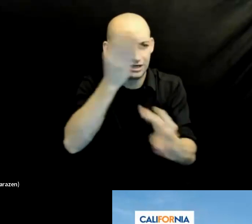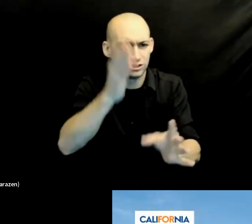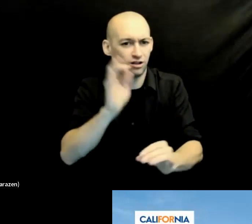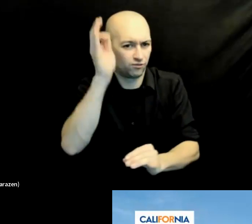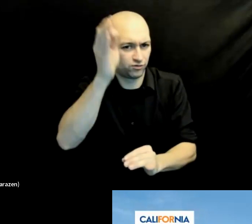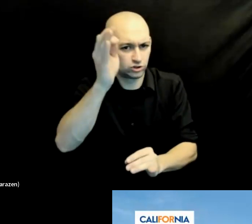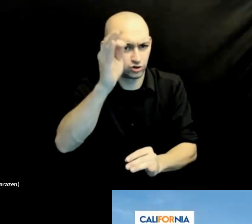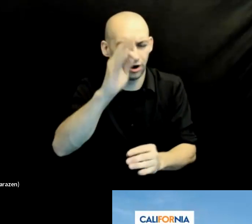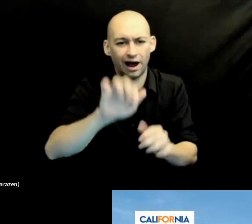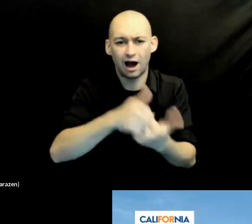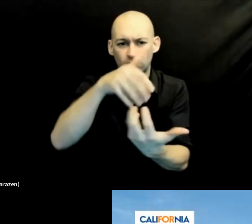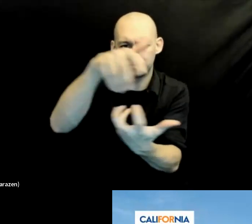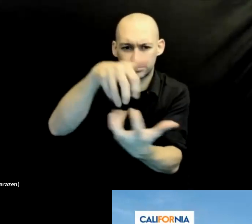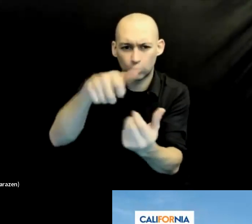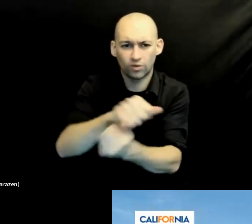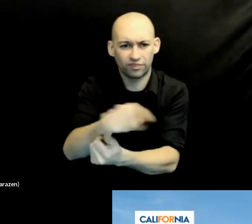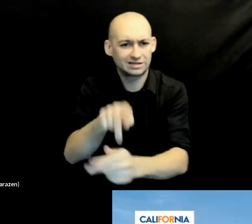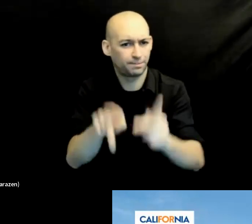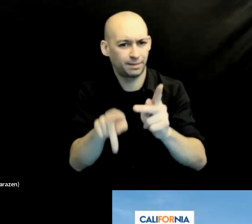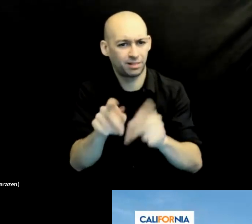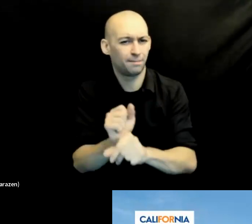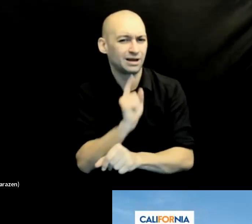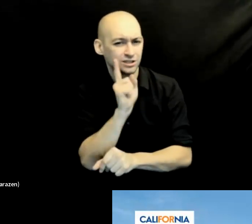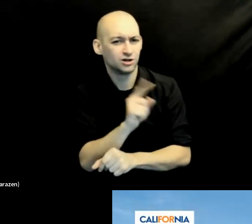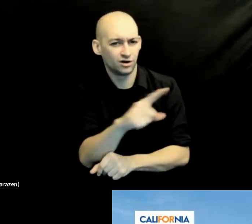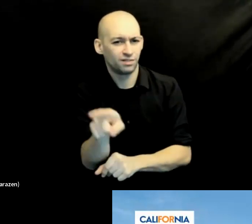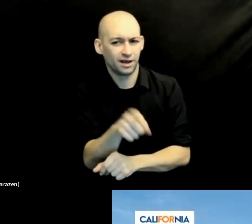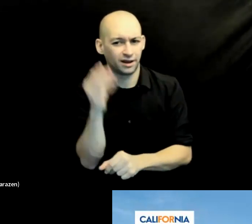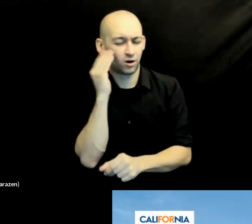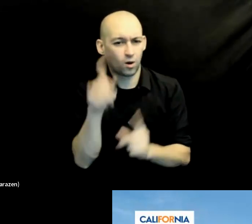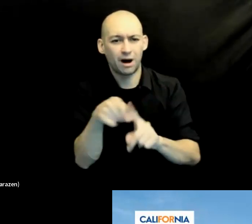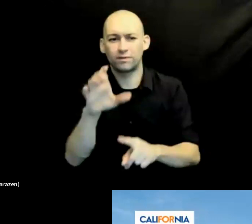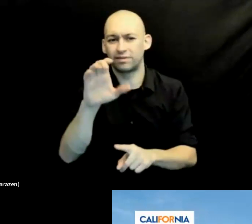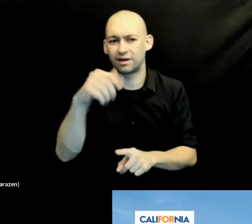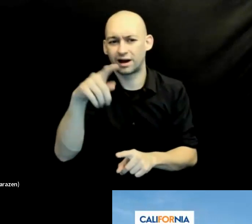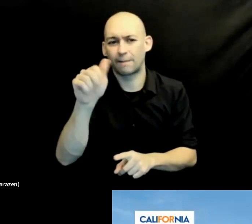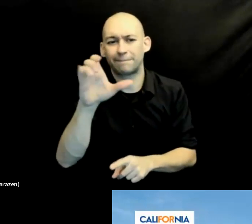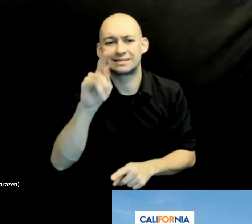make sure those folks are aware of the eventual Capacity Grant and the program that we develop